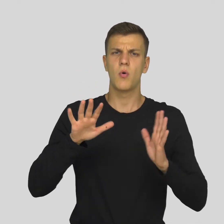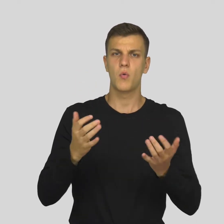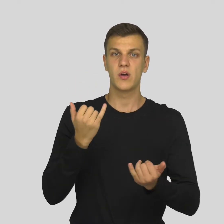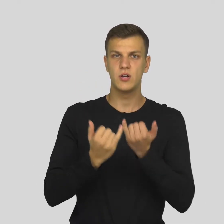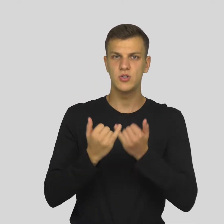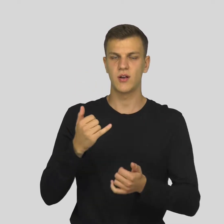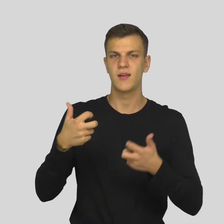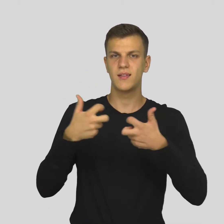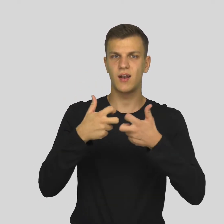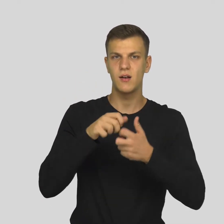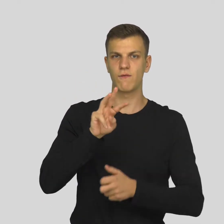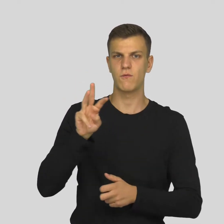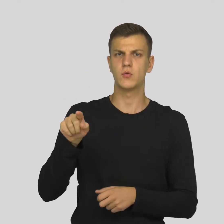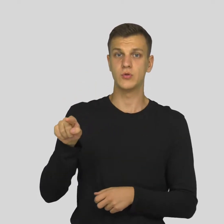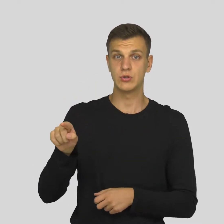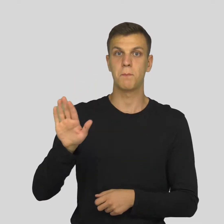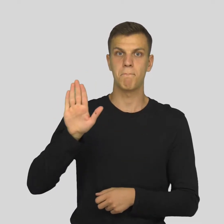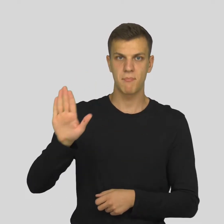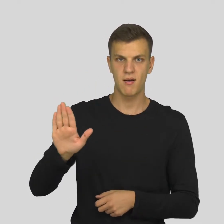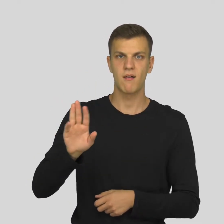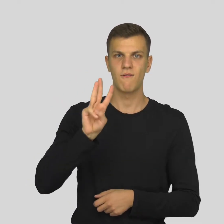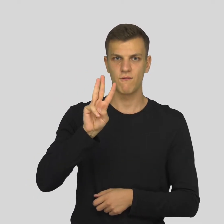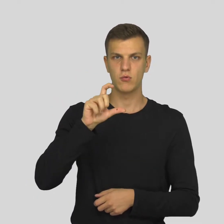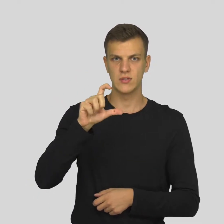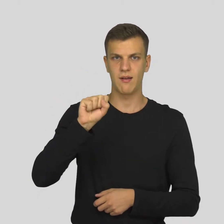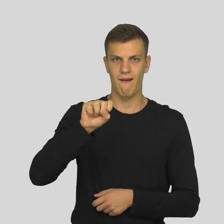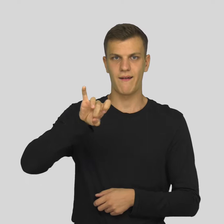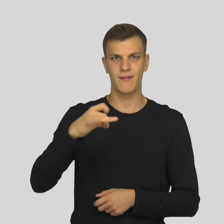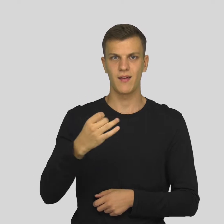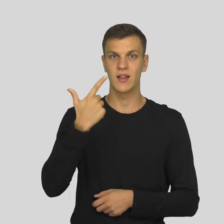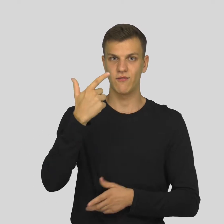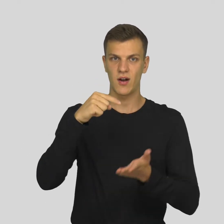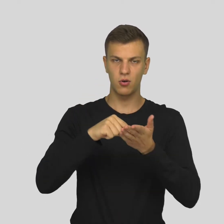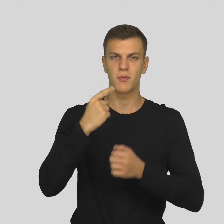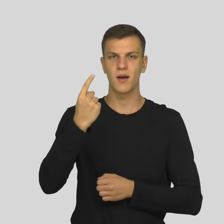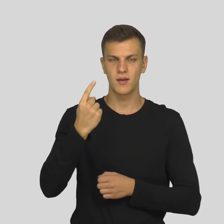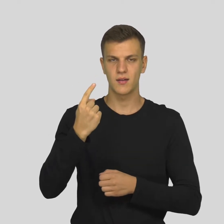If a website complies with WCAG 2.1,